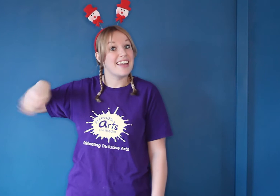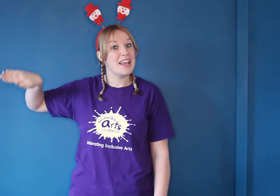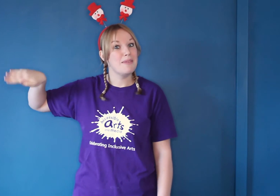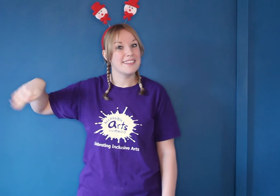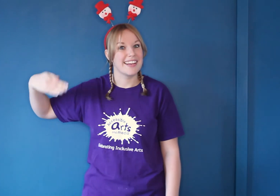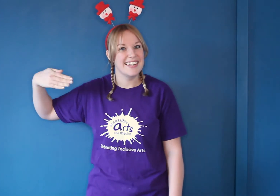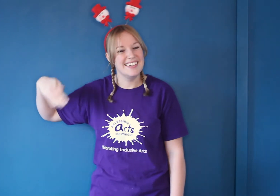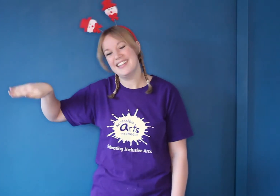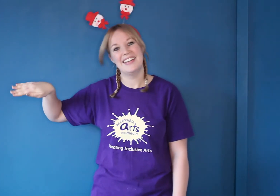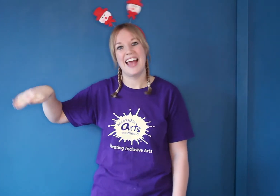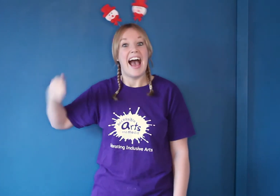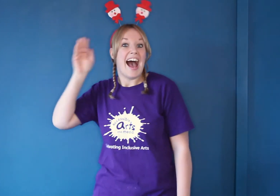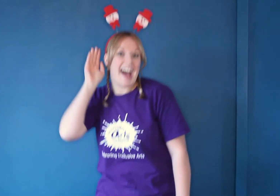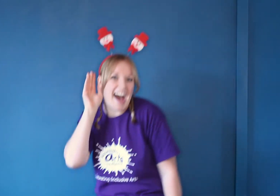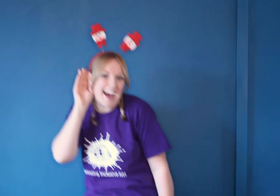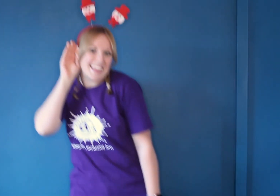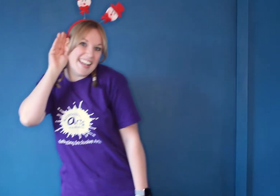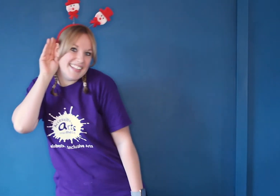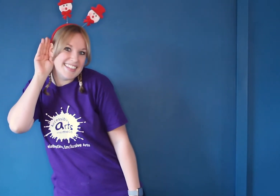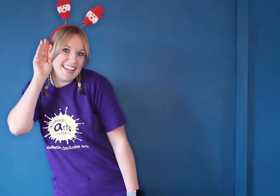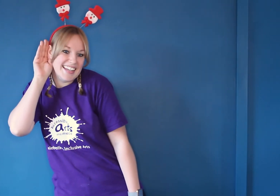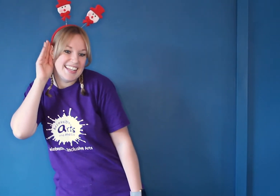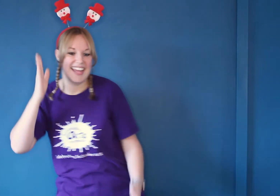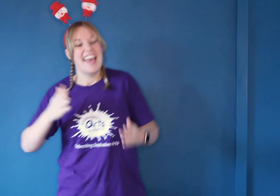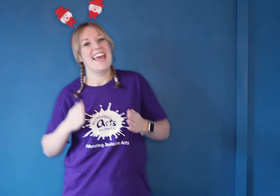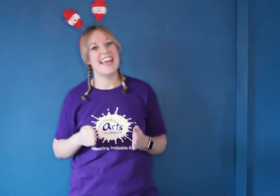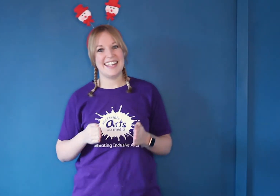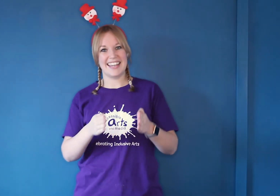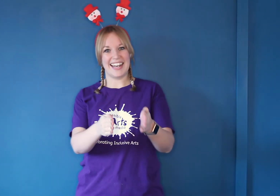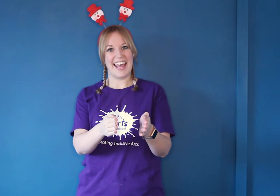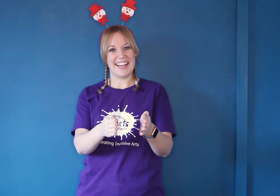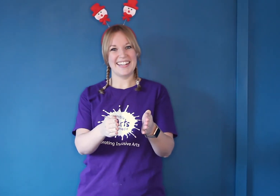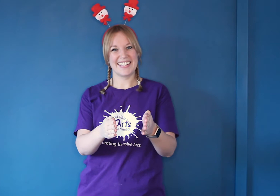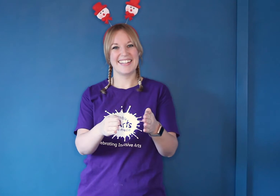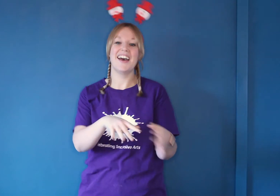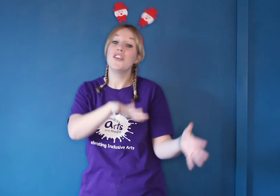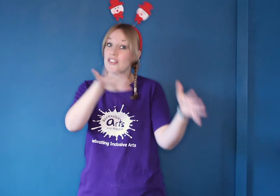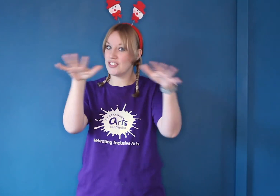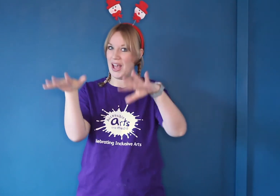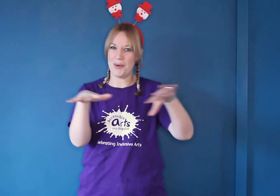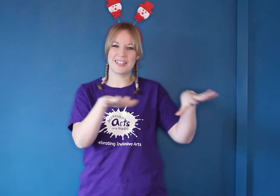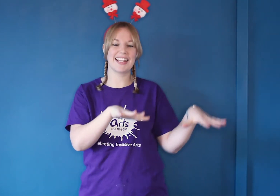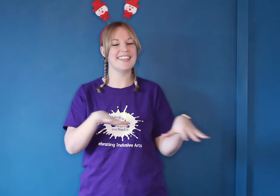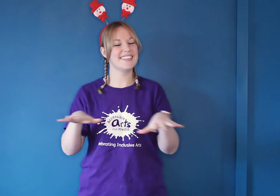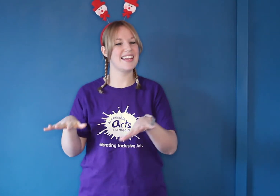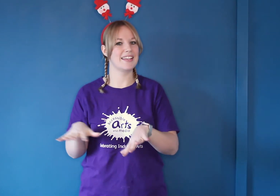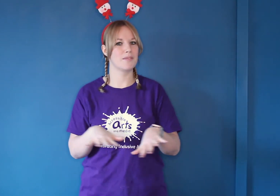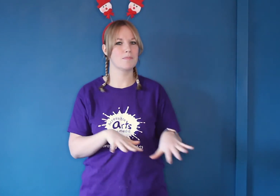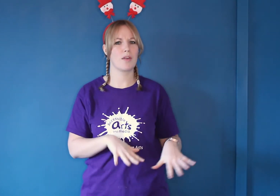Sleigh bells ring, are you listening? In the lane, snow is glistening.